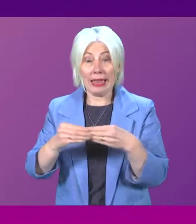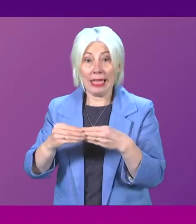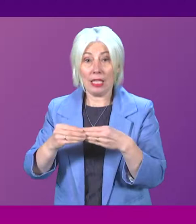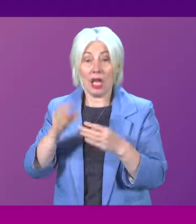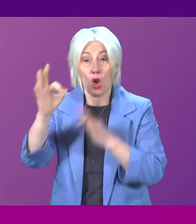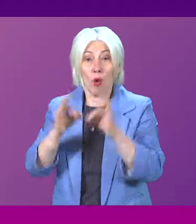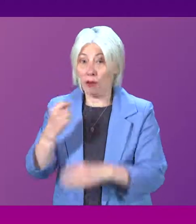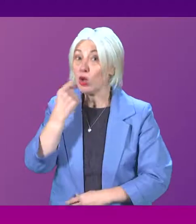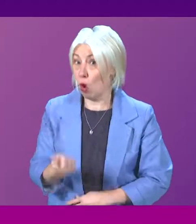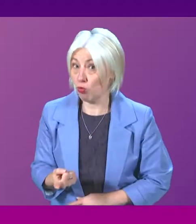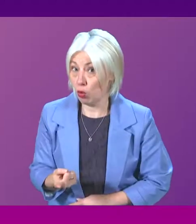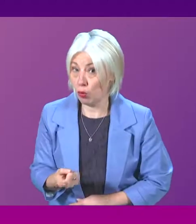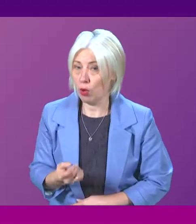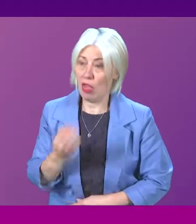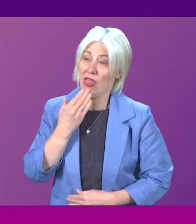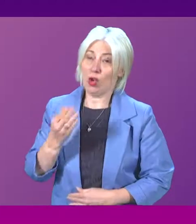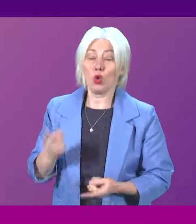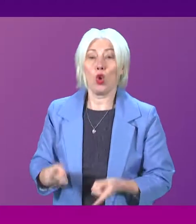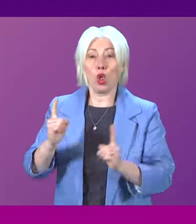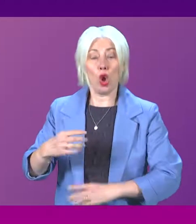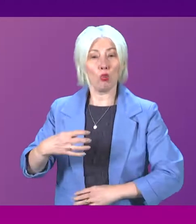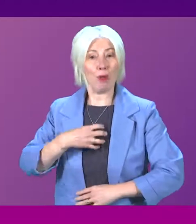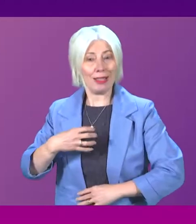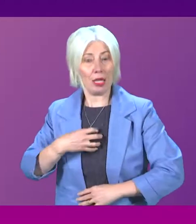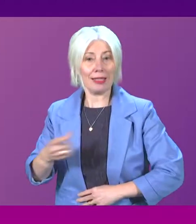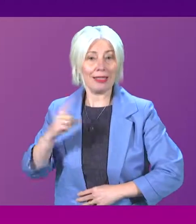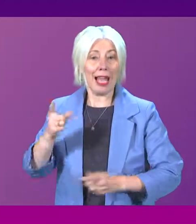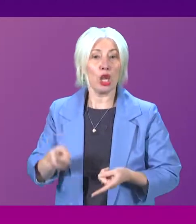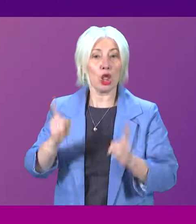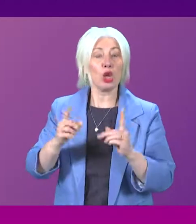I am very grateful to the Lord President and to Lord Brailsford for the substantial amount